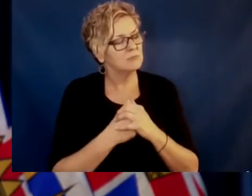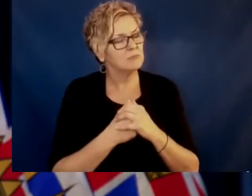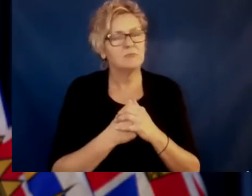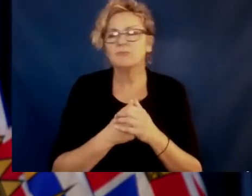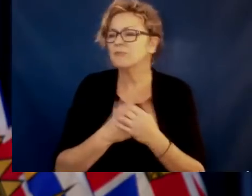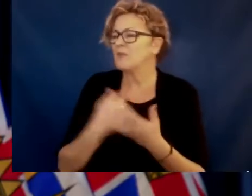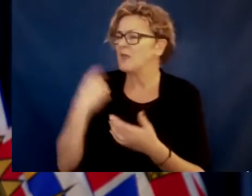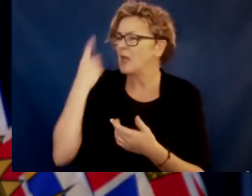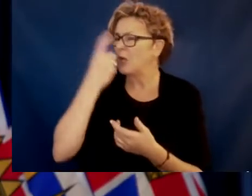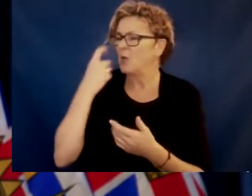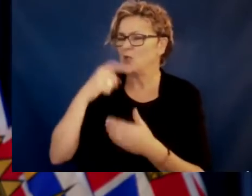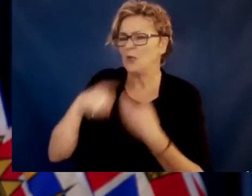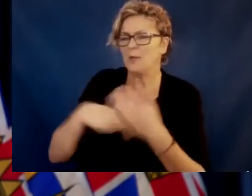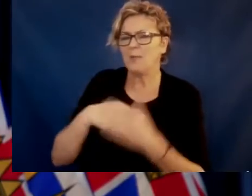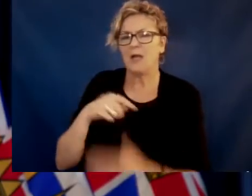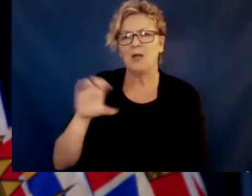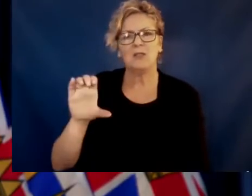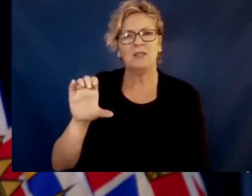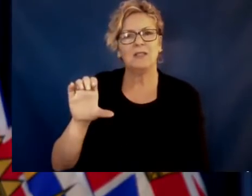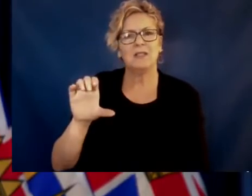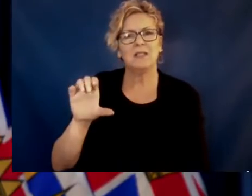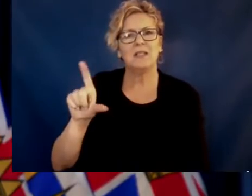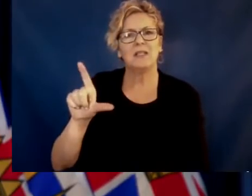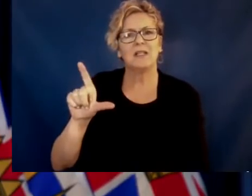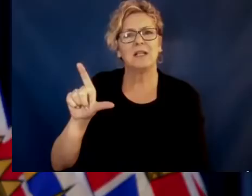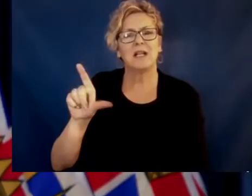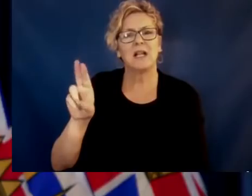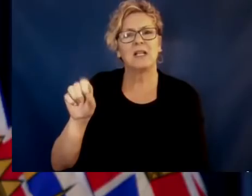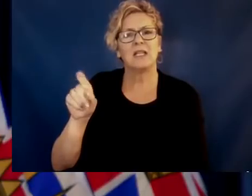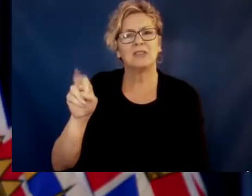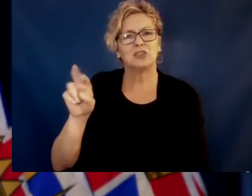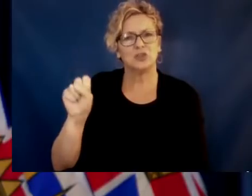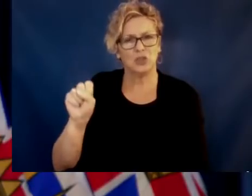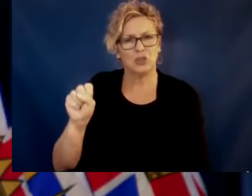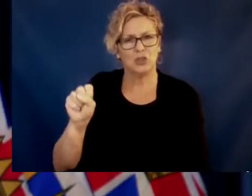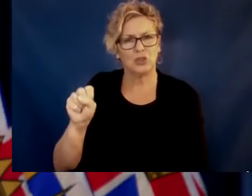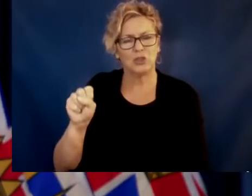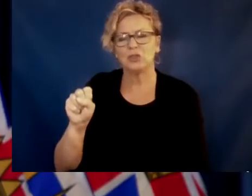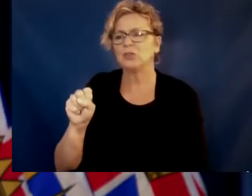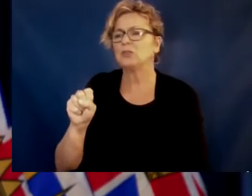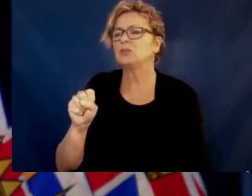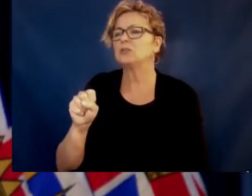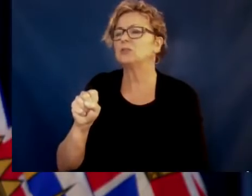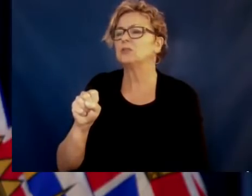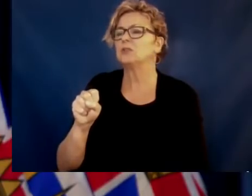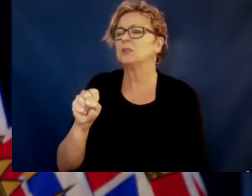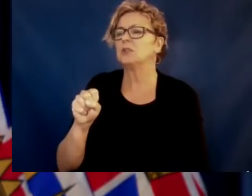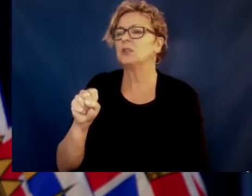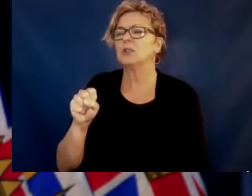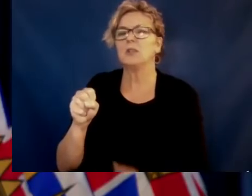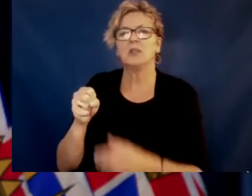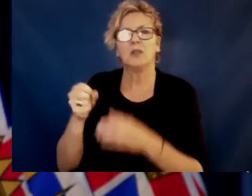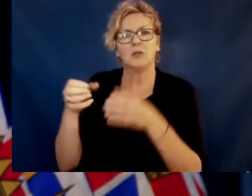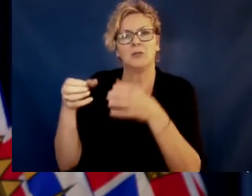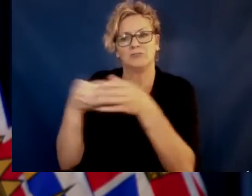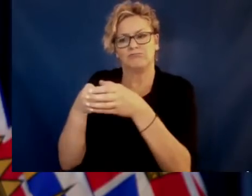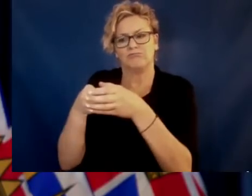linked to British Columbia. That's something we hear you reporting on quite a lot and we know that it's a pretty